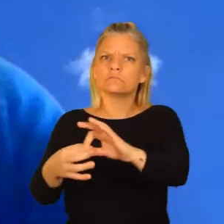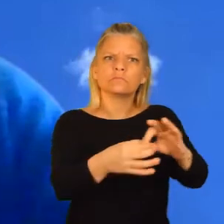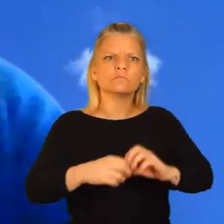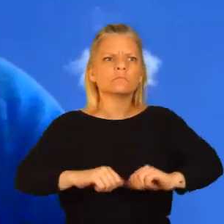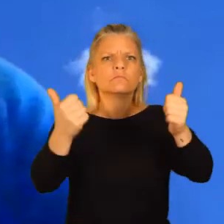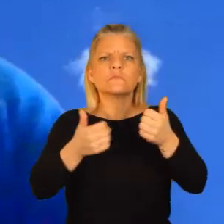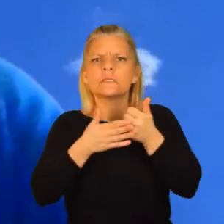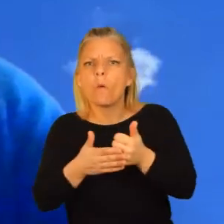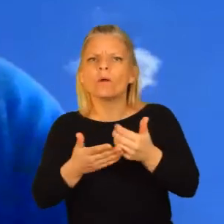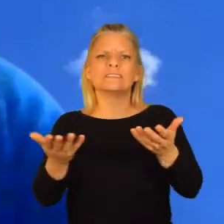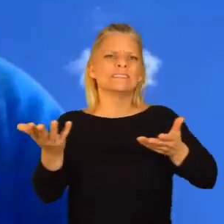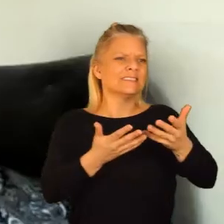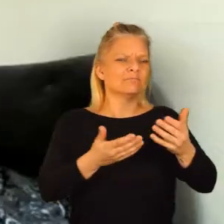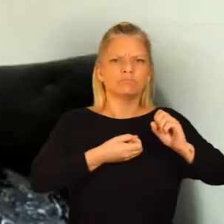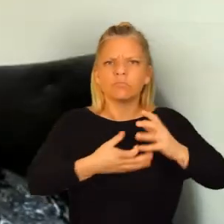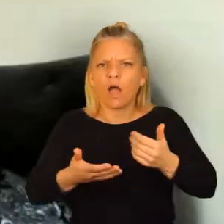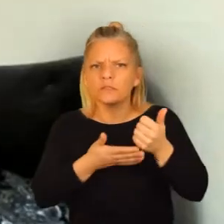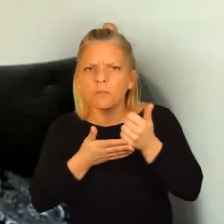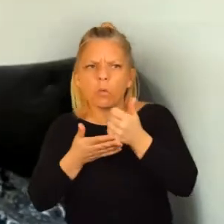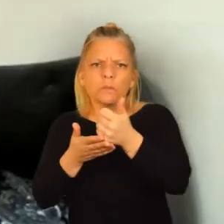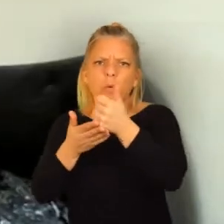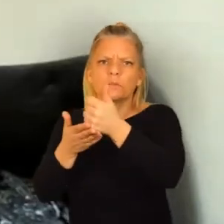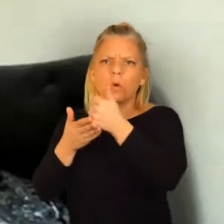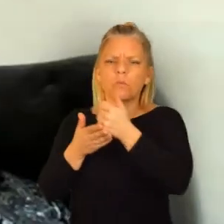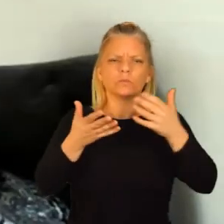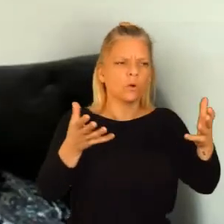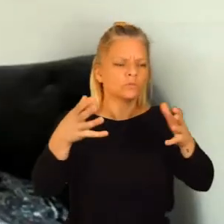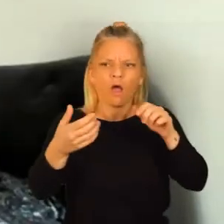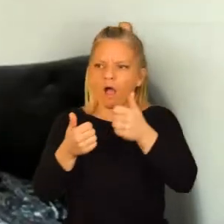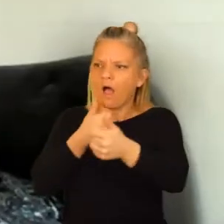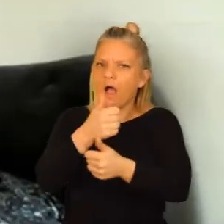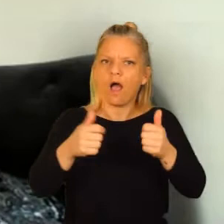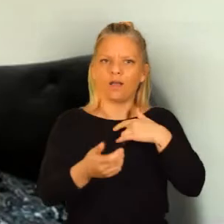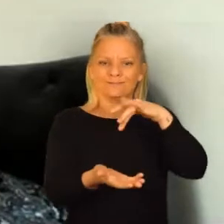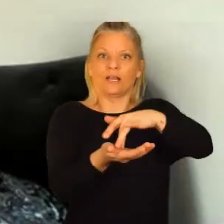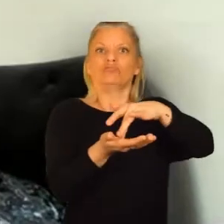And thinking about how people connect with each other because it's easy as a facilitator for